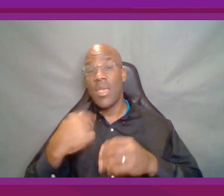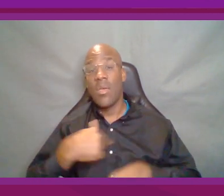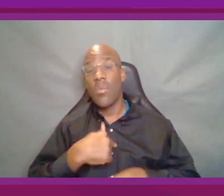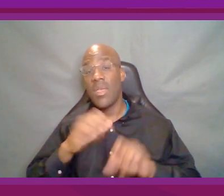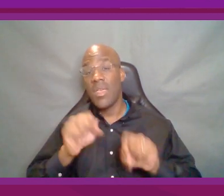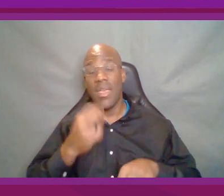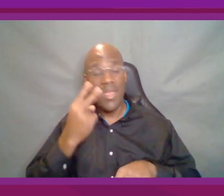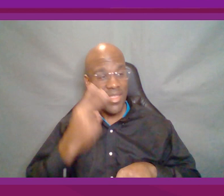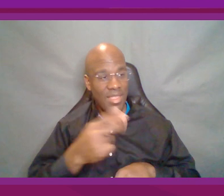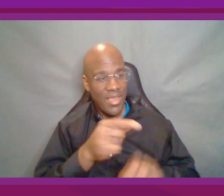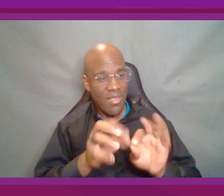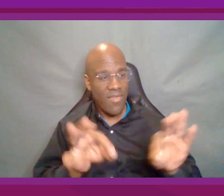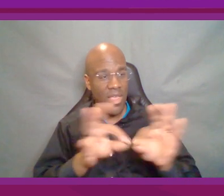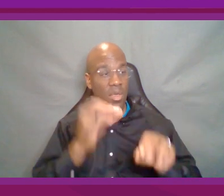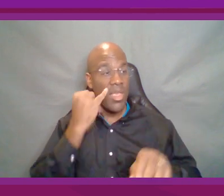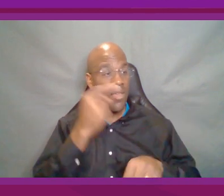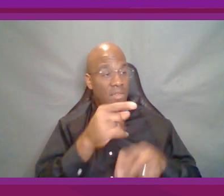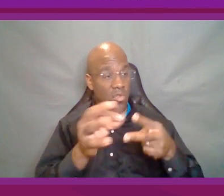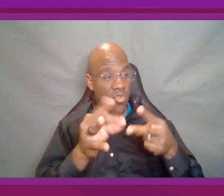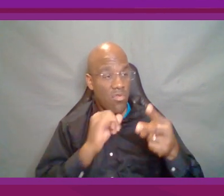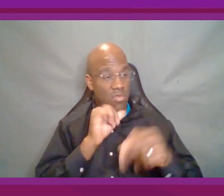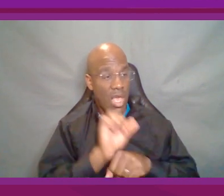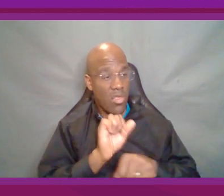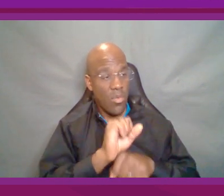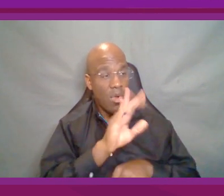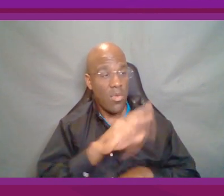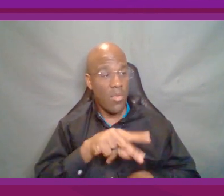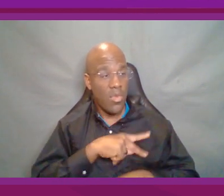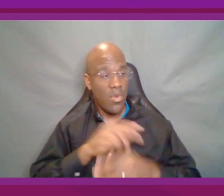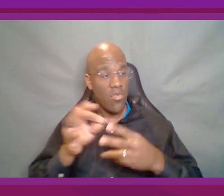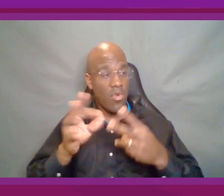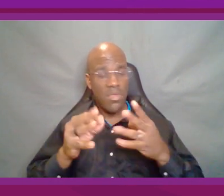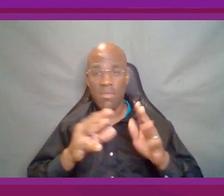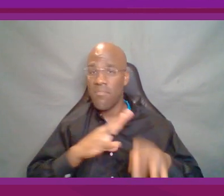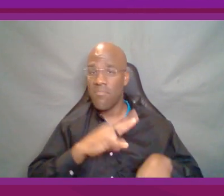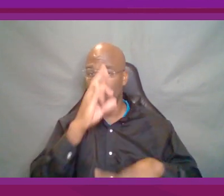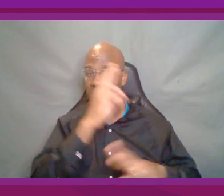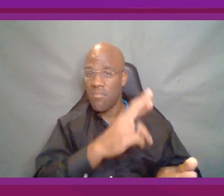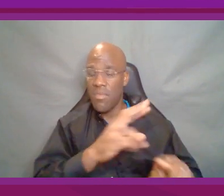the value. Unless someone chooses not to work, that's a personal choice, but there are